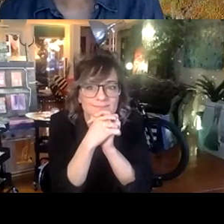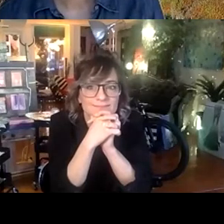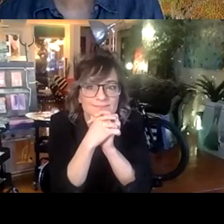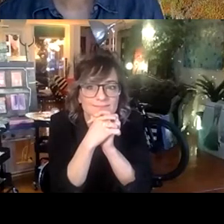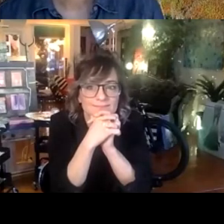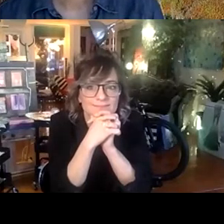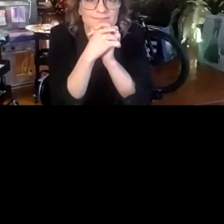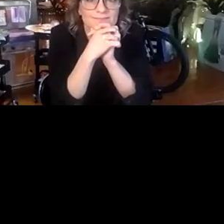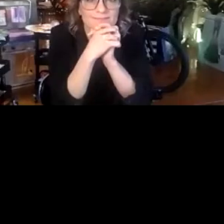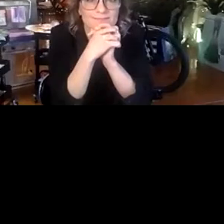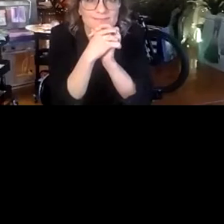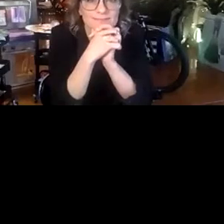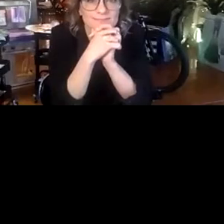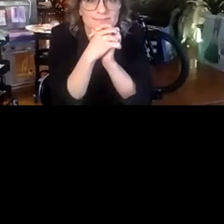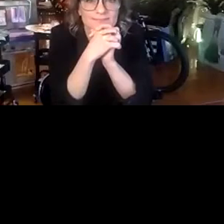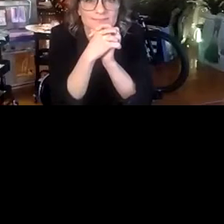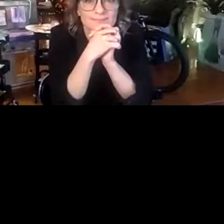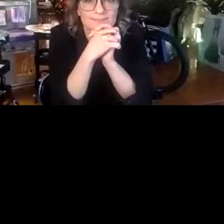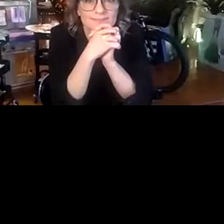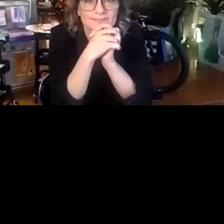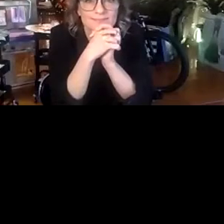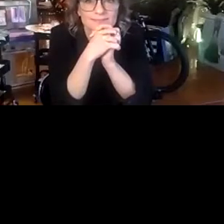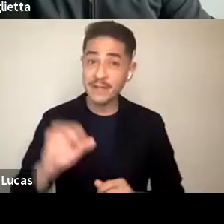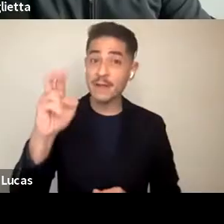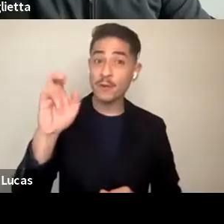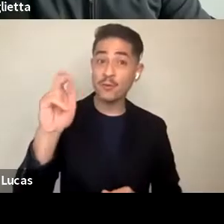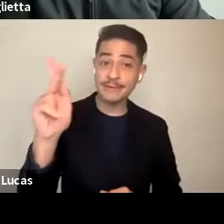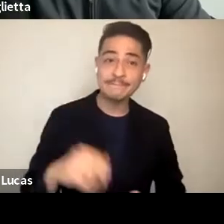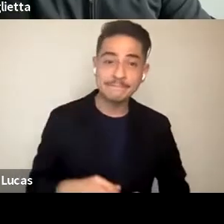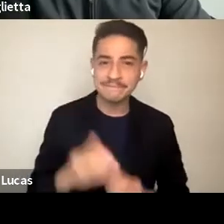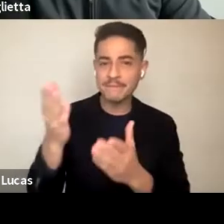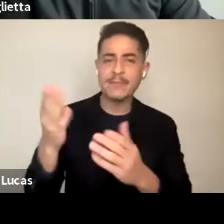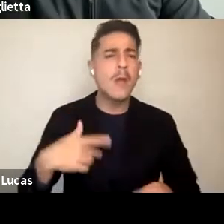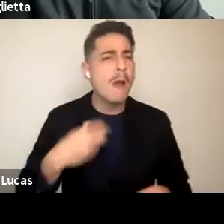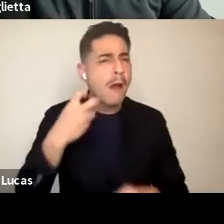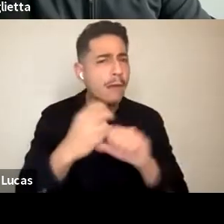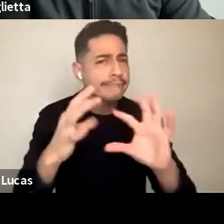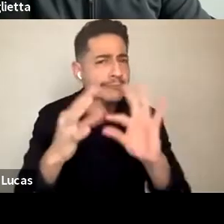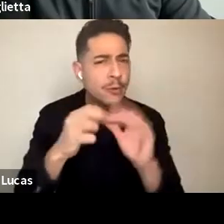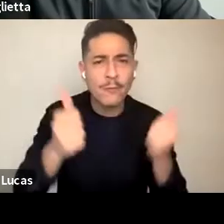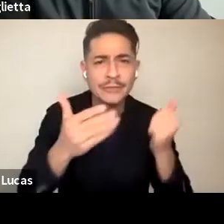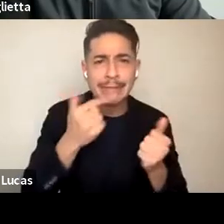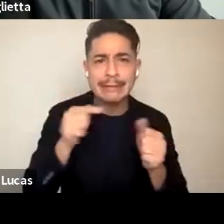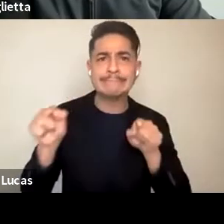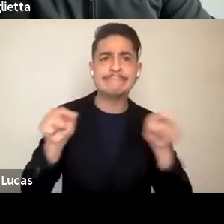Eric. Well, it's hard to say which is better is a blanket approach.